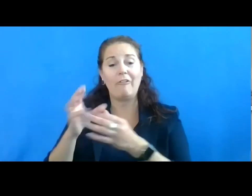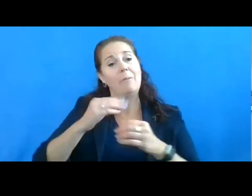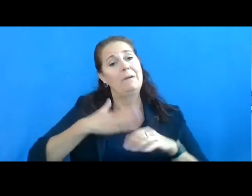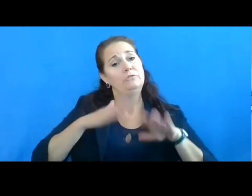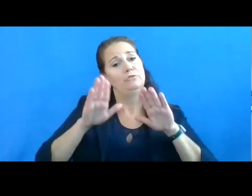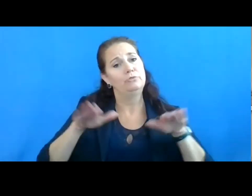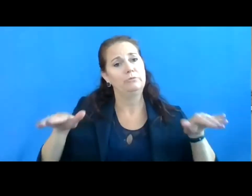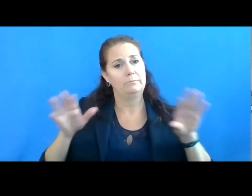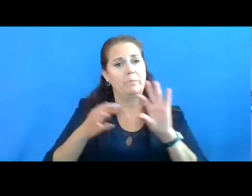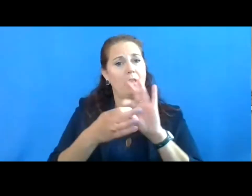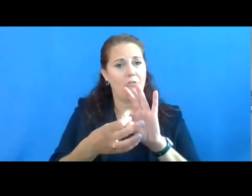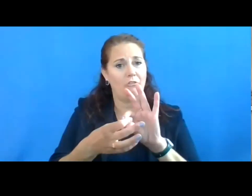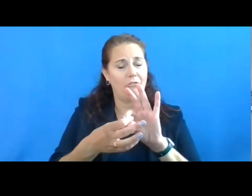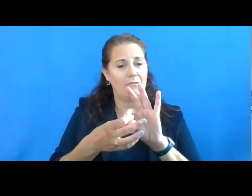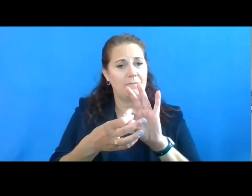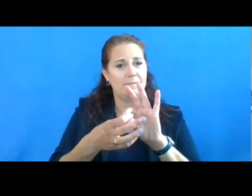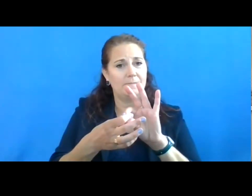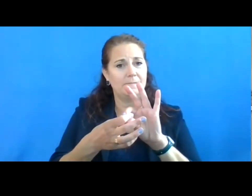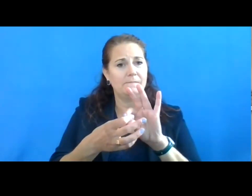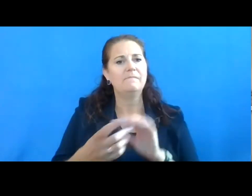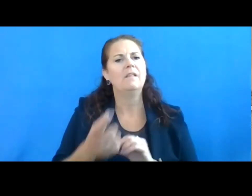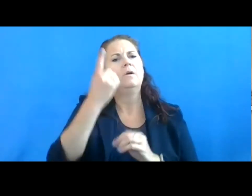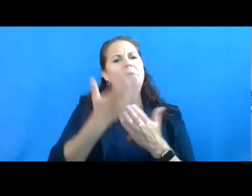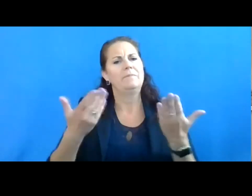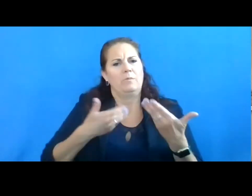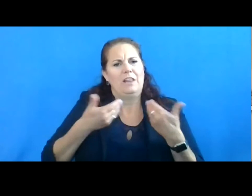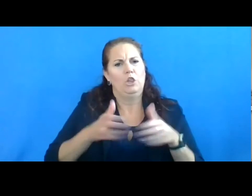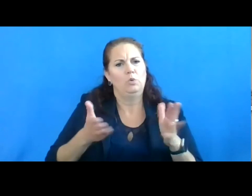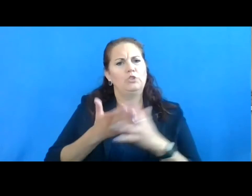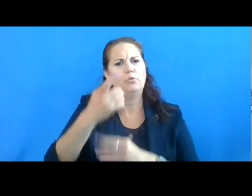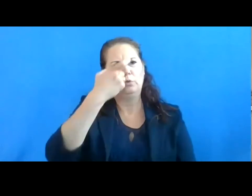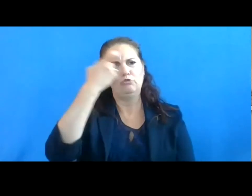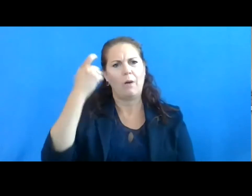So, one of the things that we lose from trauma is a sense of belonging.